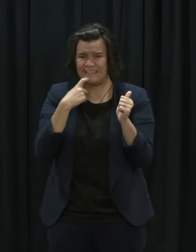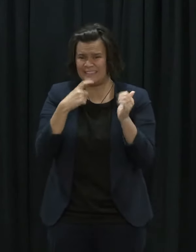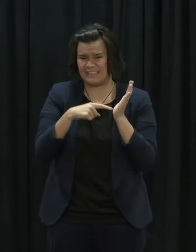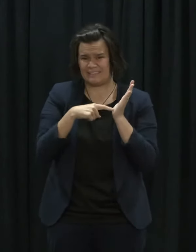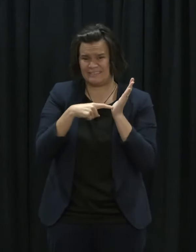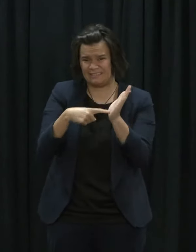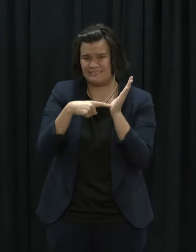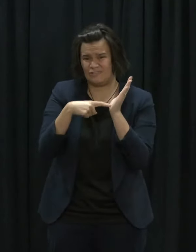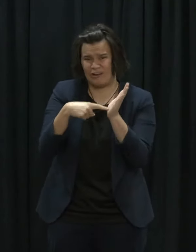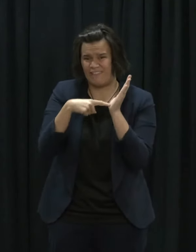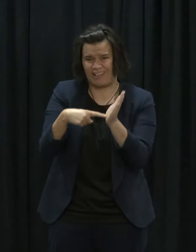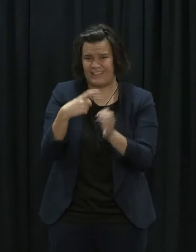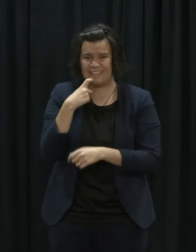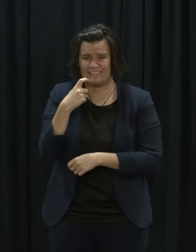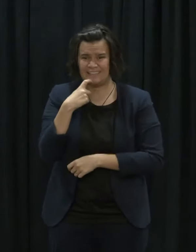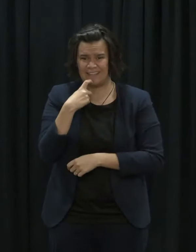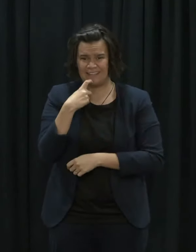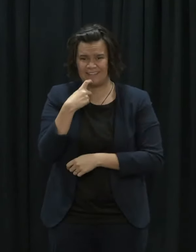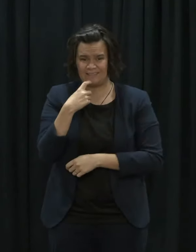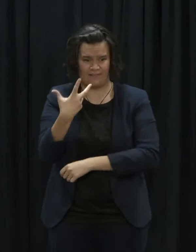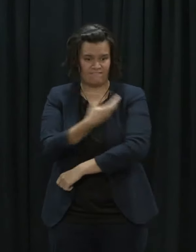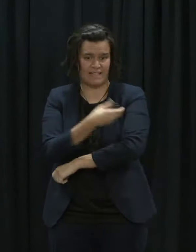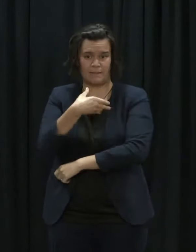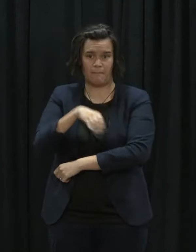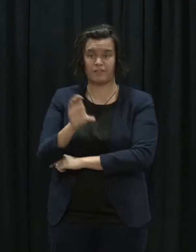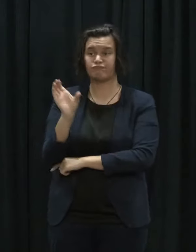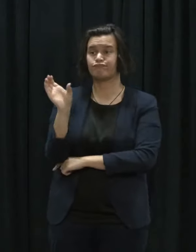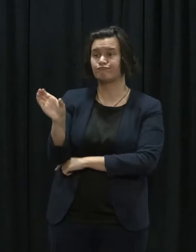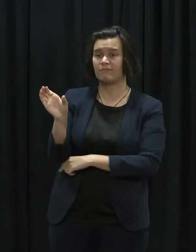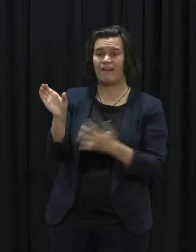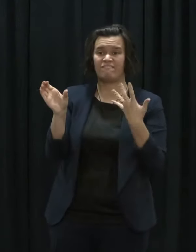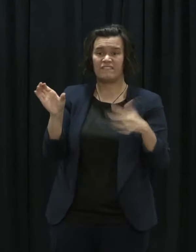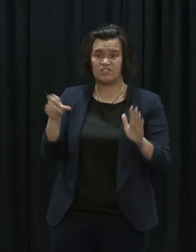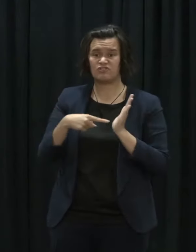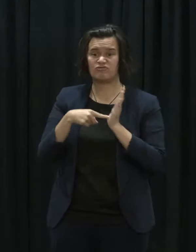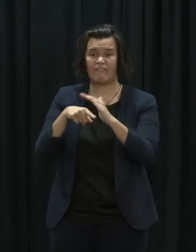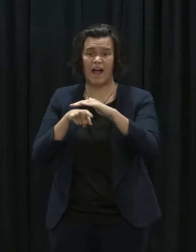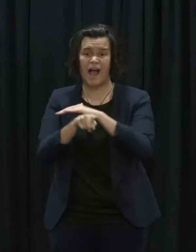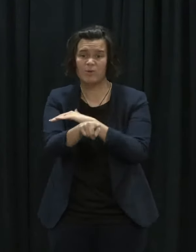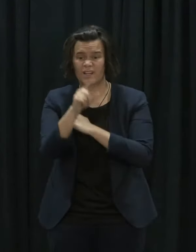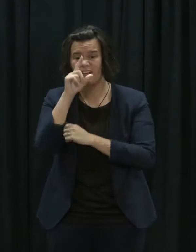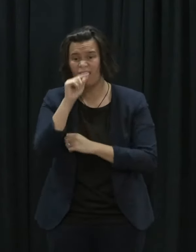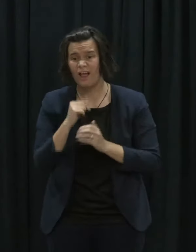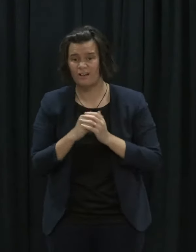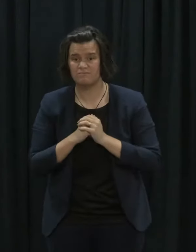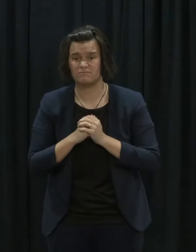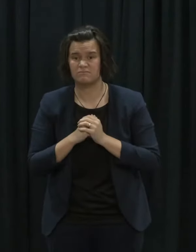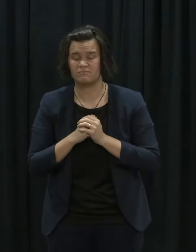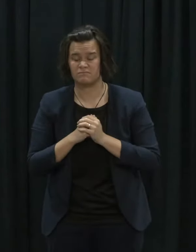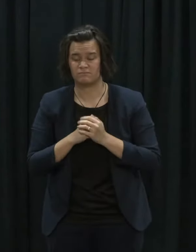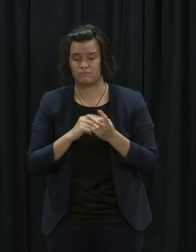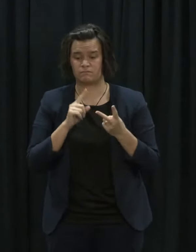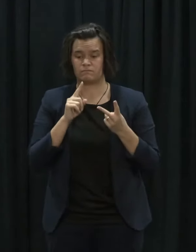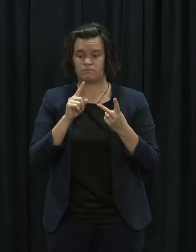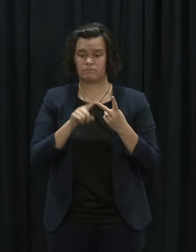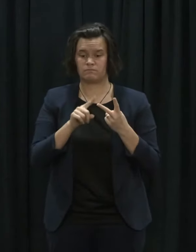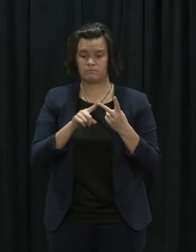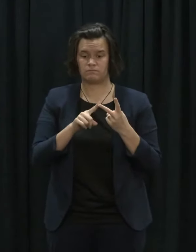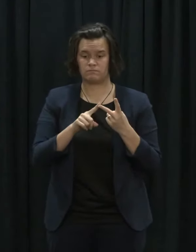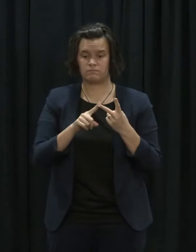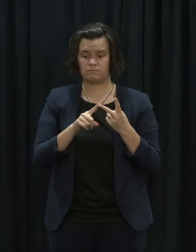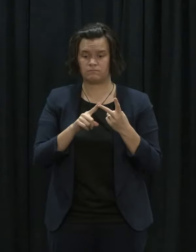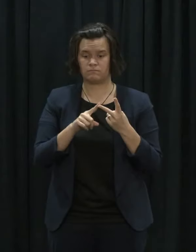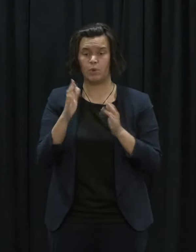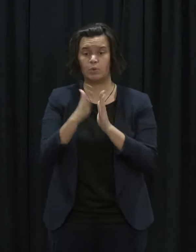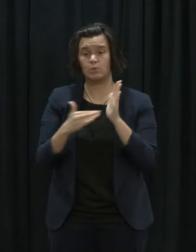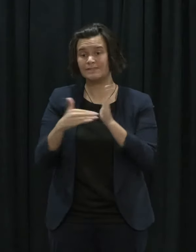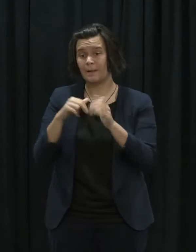ask -- it is not an owner is